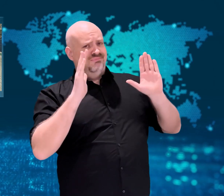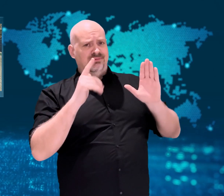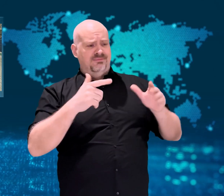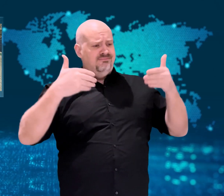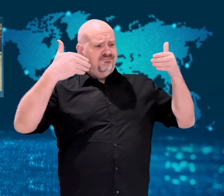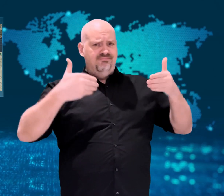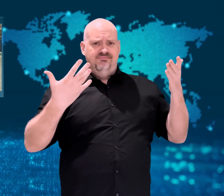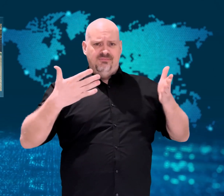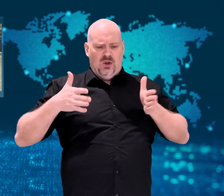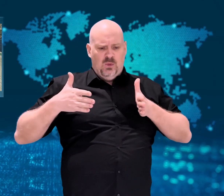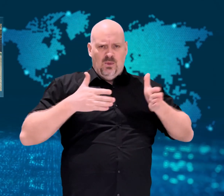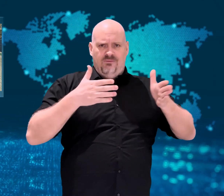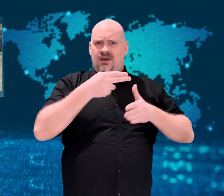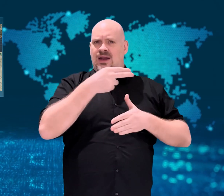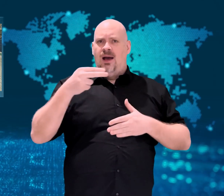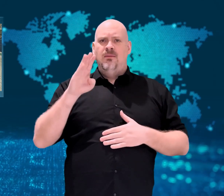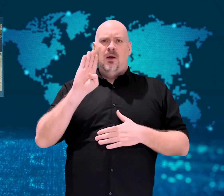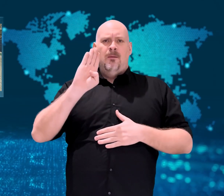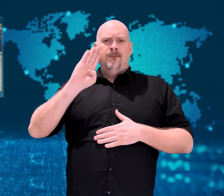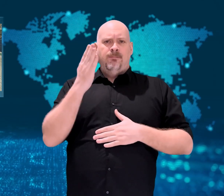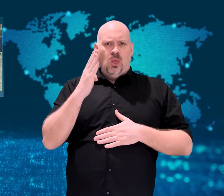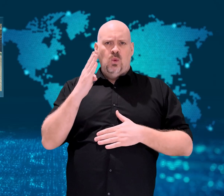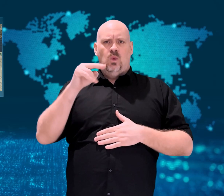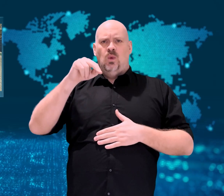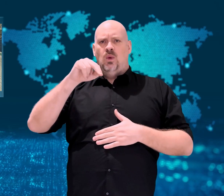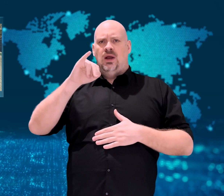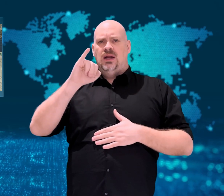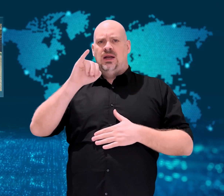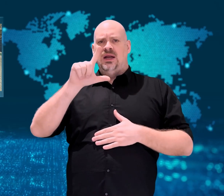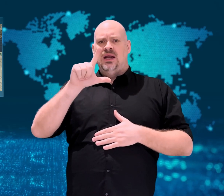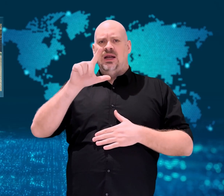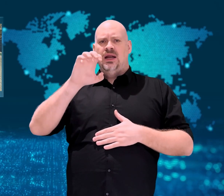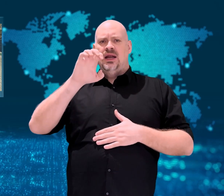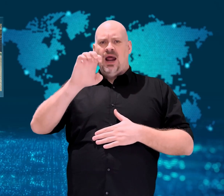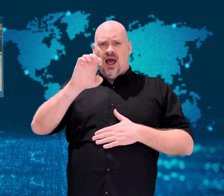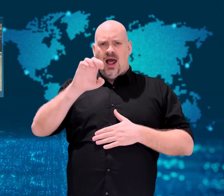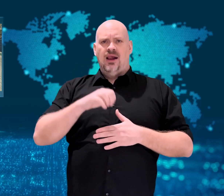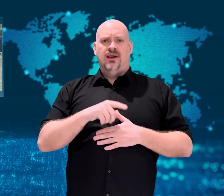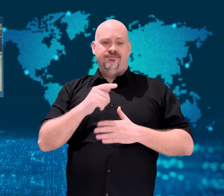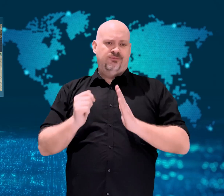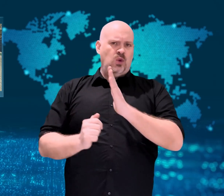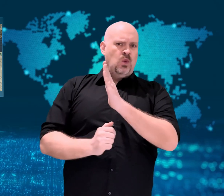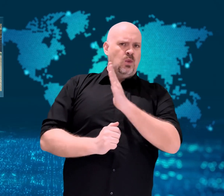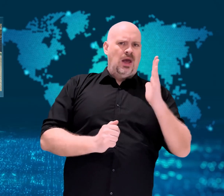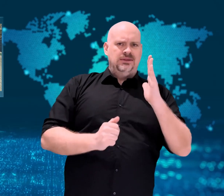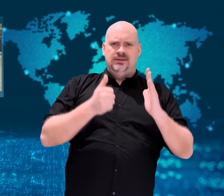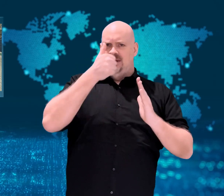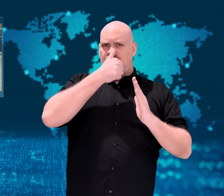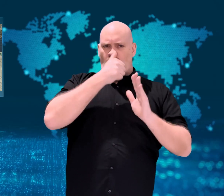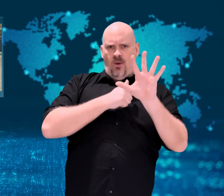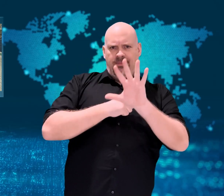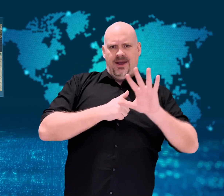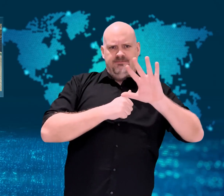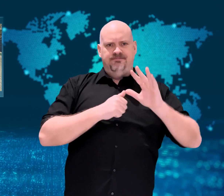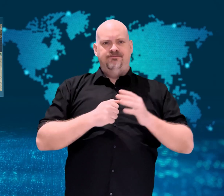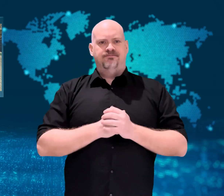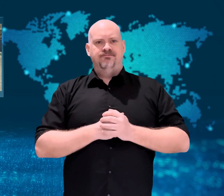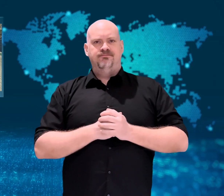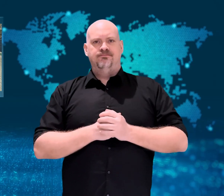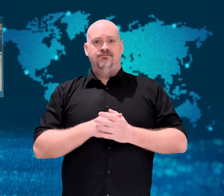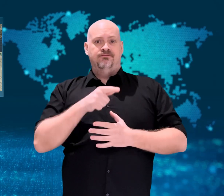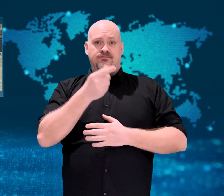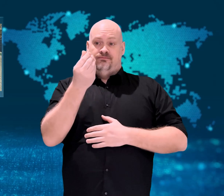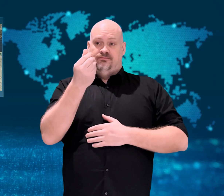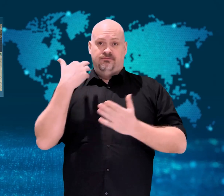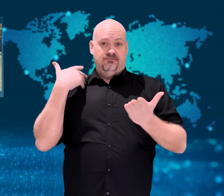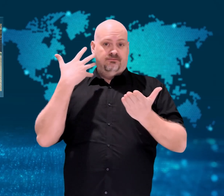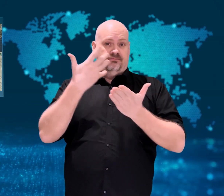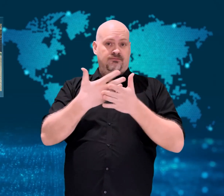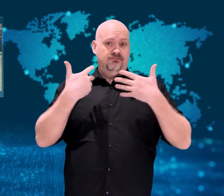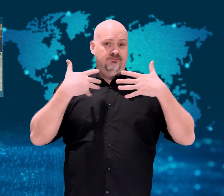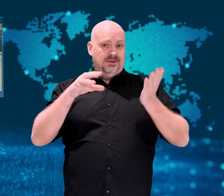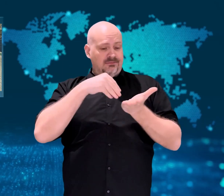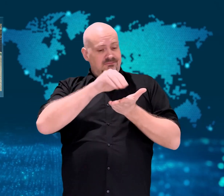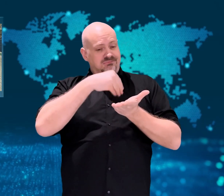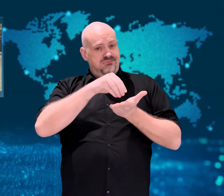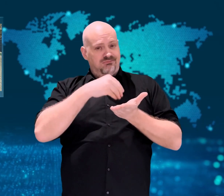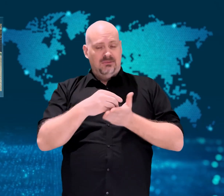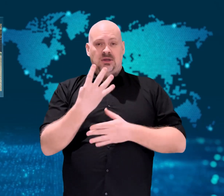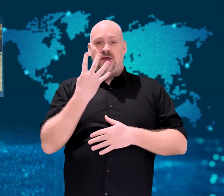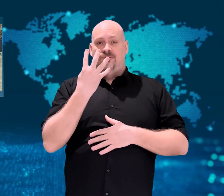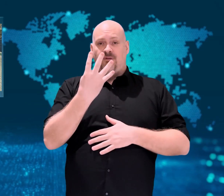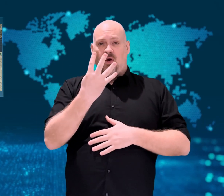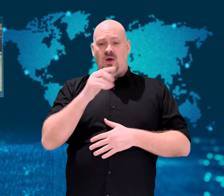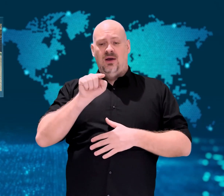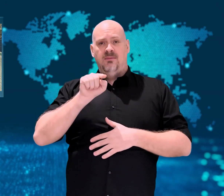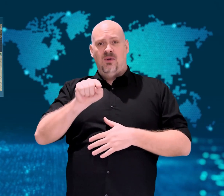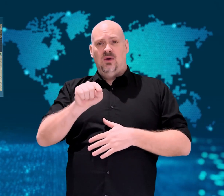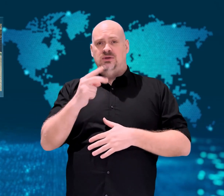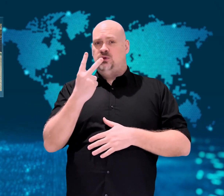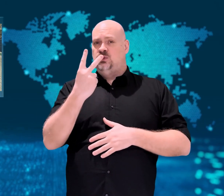It has cost $4.2 billion USD and will ultimately cost $5 billion USD.